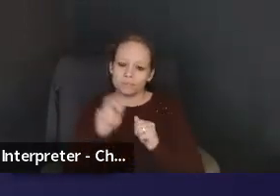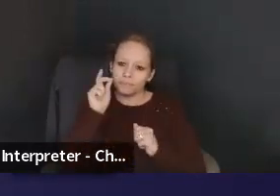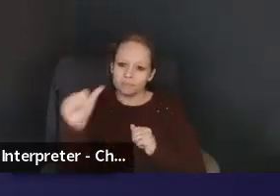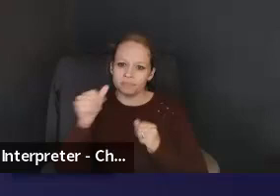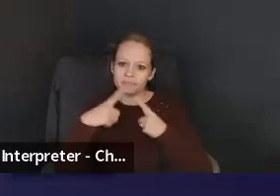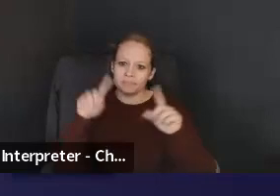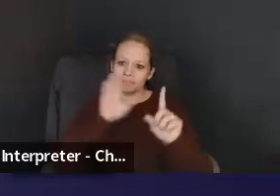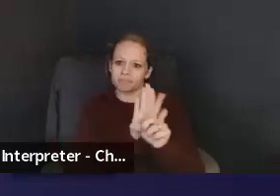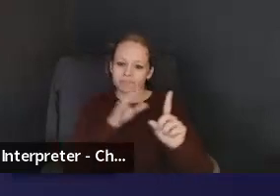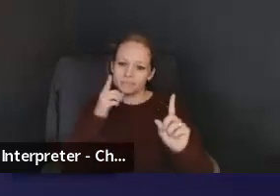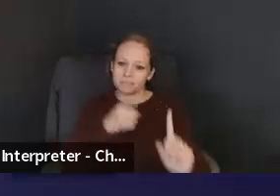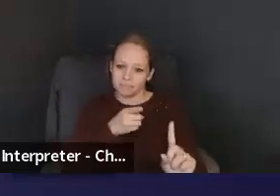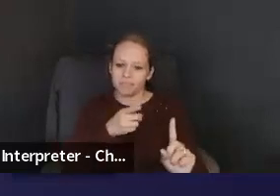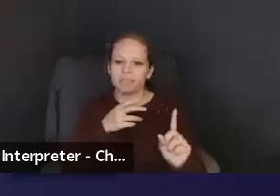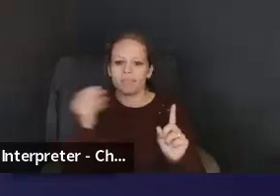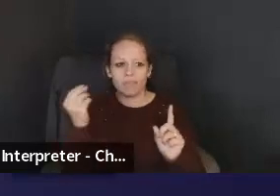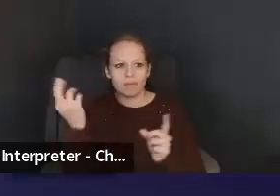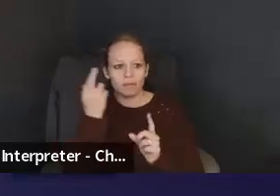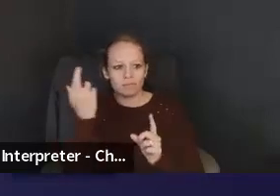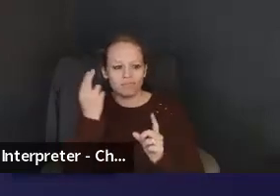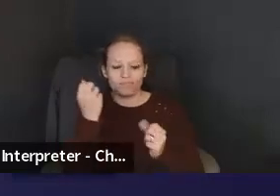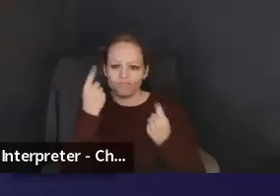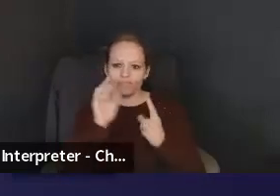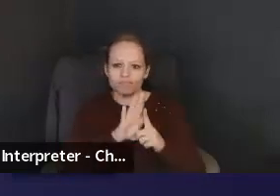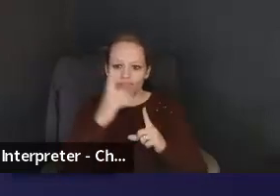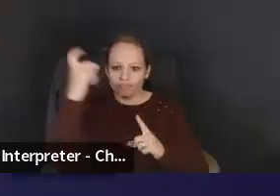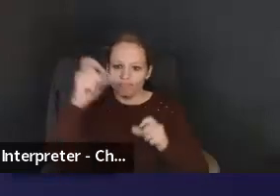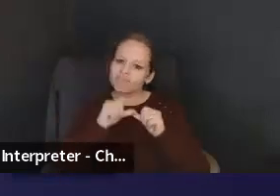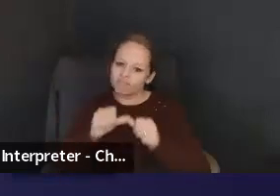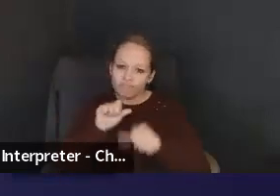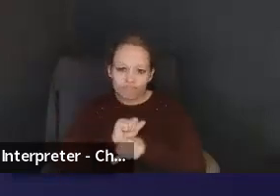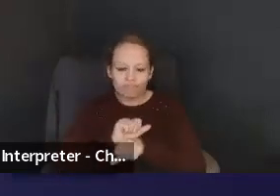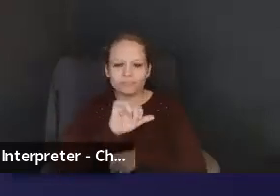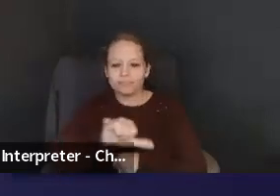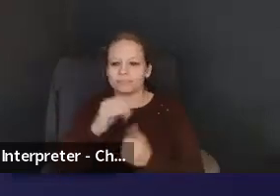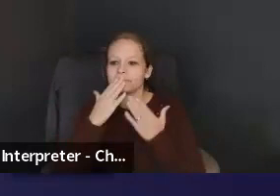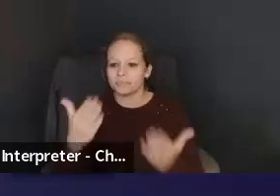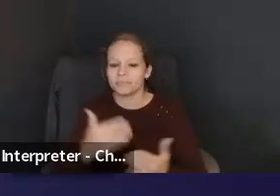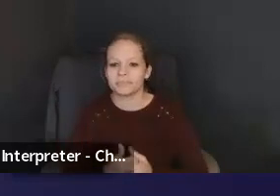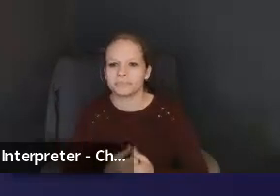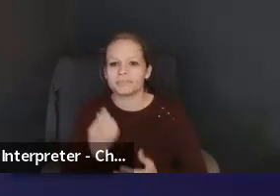goals and realize their dreams. Let's keep at this. Thank you all. Dr. Gooden, Dr. Leslie,